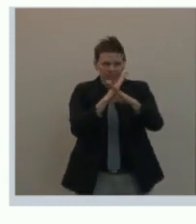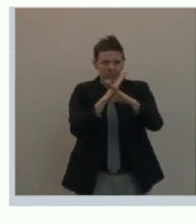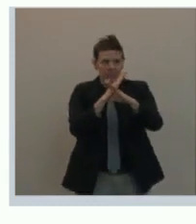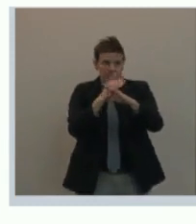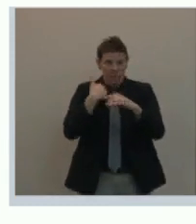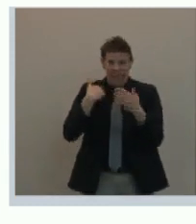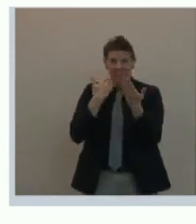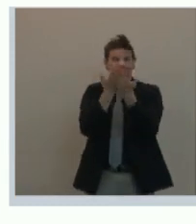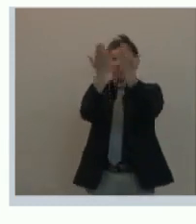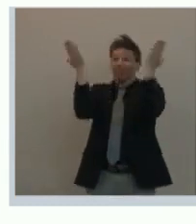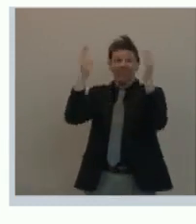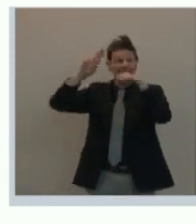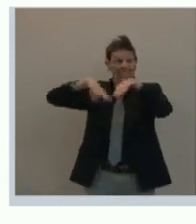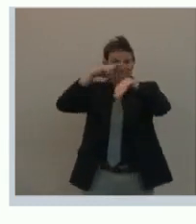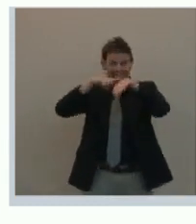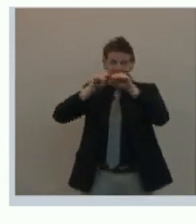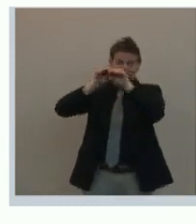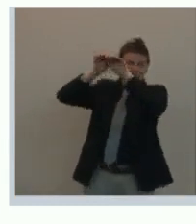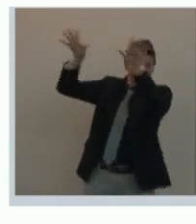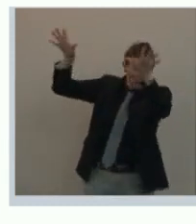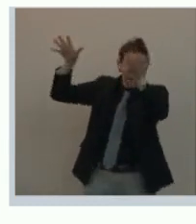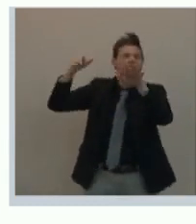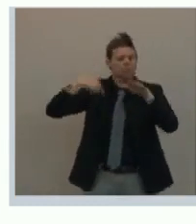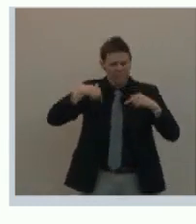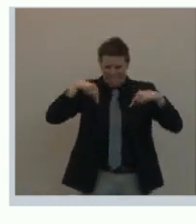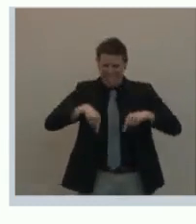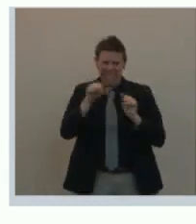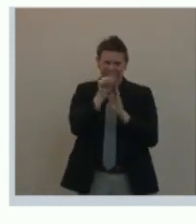IT IS IN FACT SOMETHING VERY DIFFICULT TO DO.